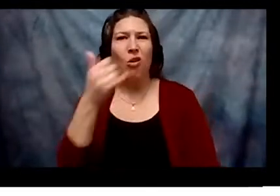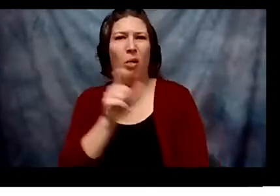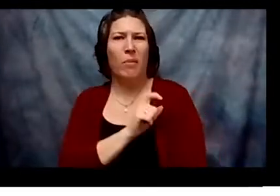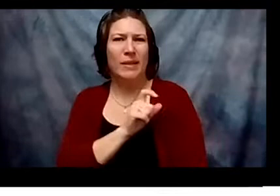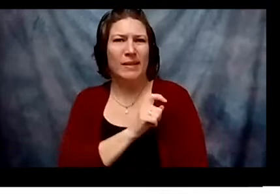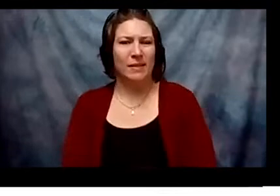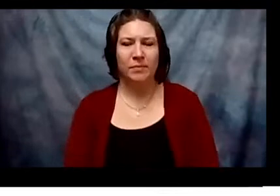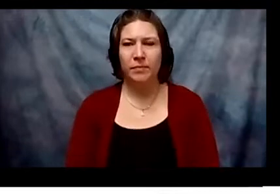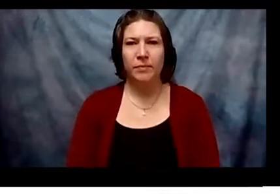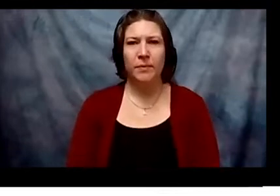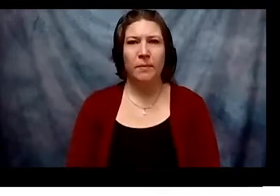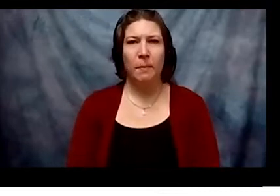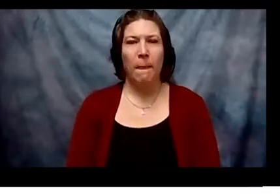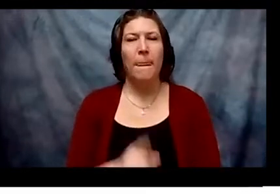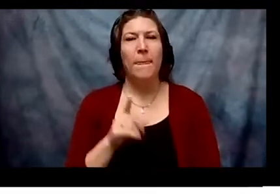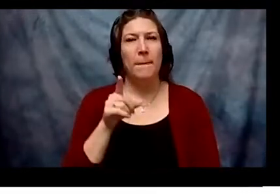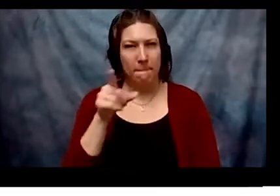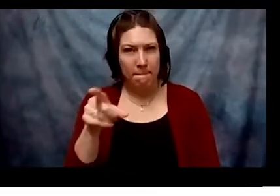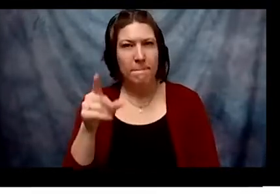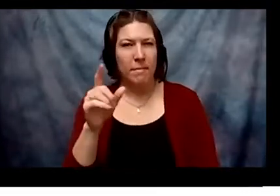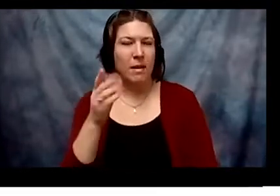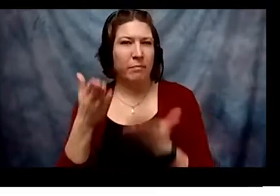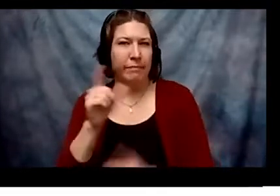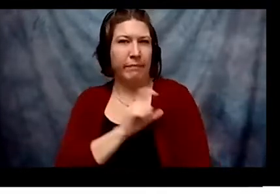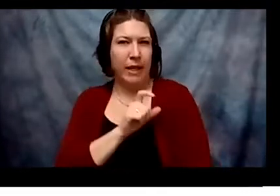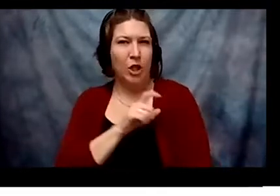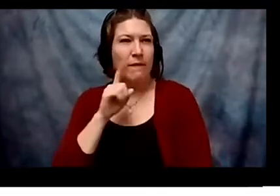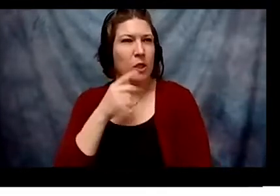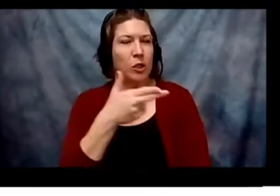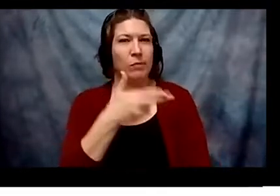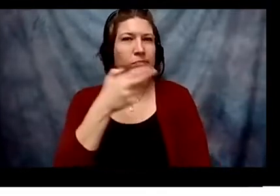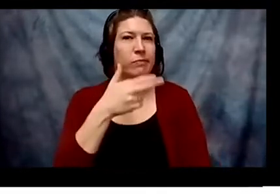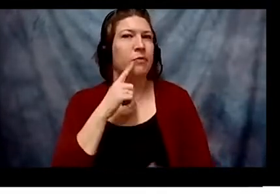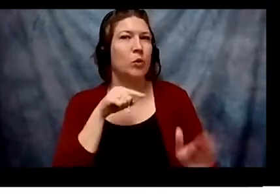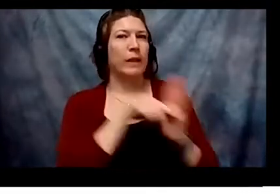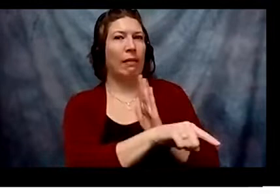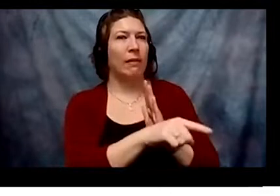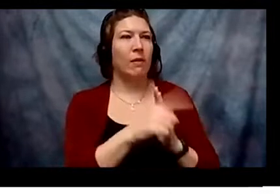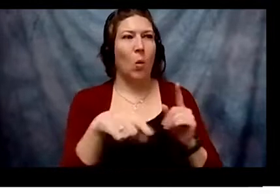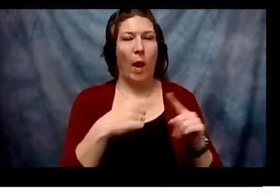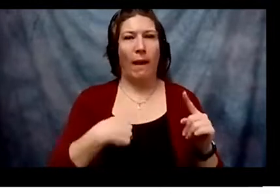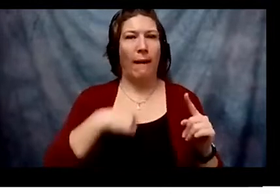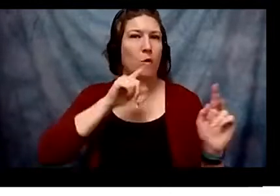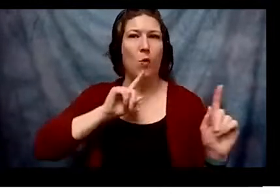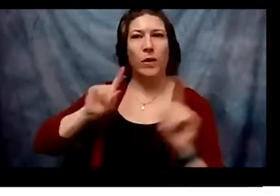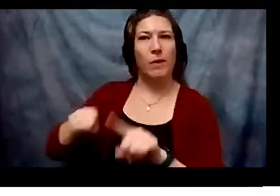You as the police officer shoot to kill me after I don't react to your demands